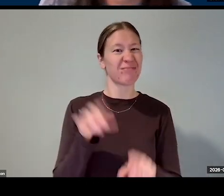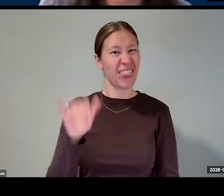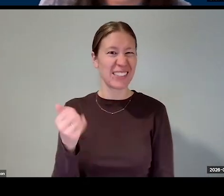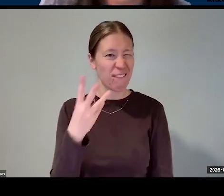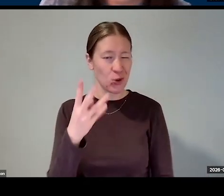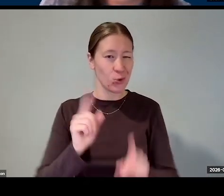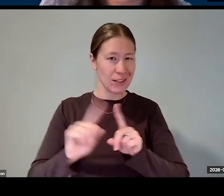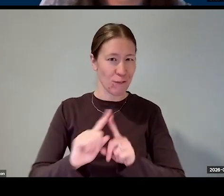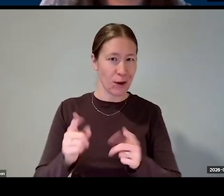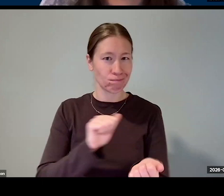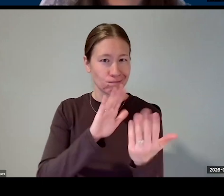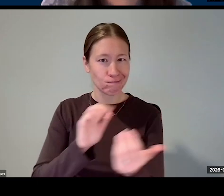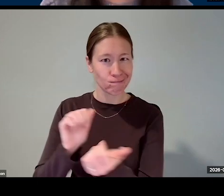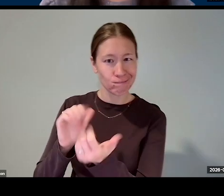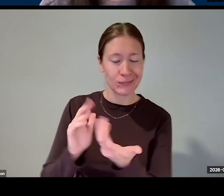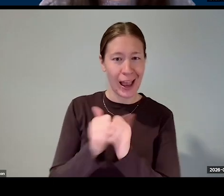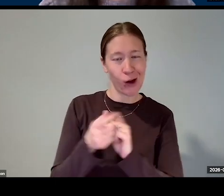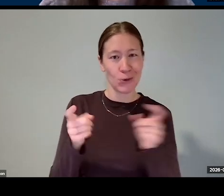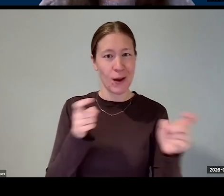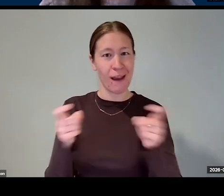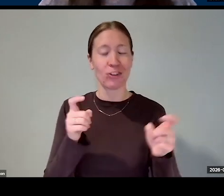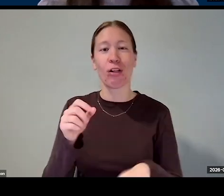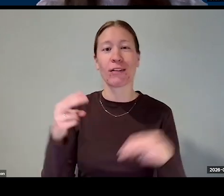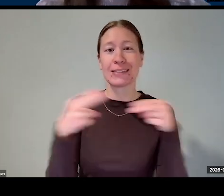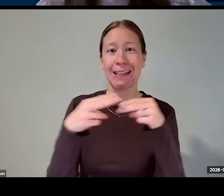that I usually handle slide title stuff.